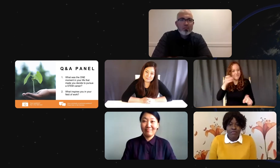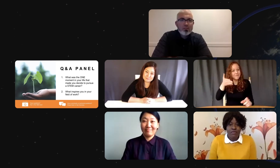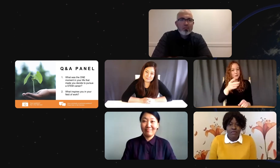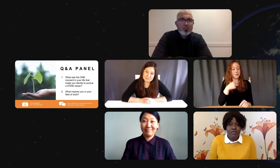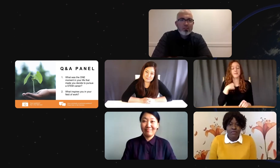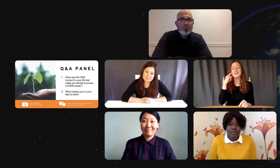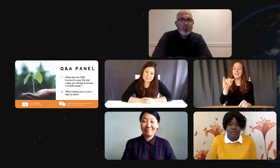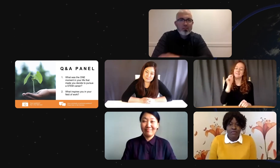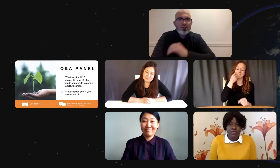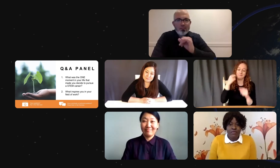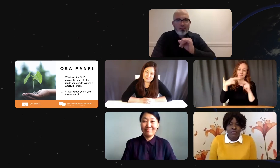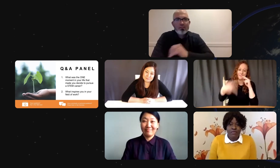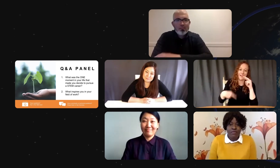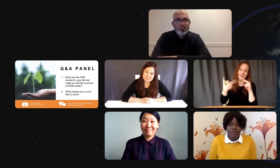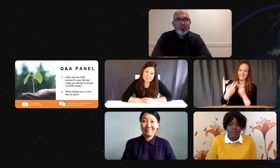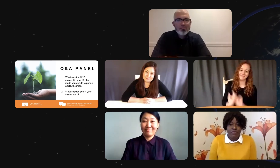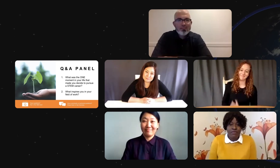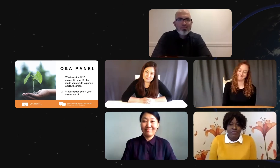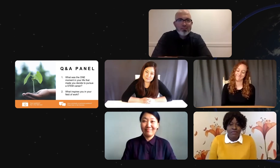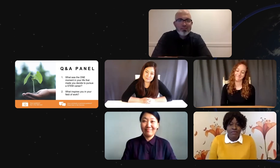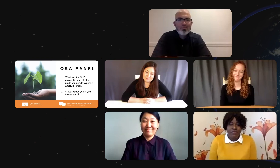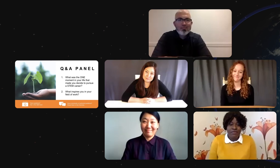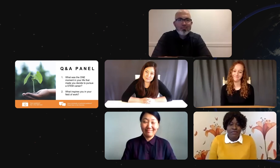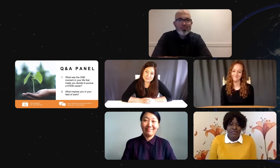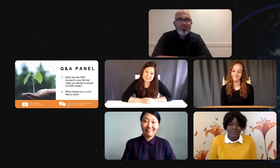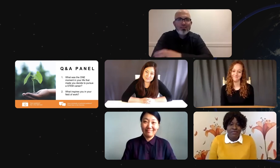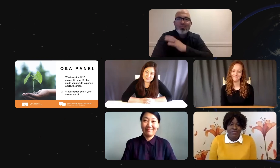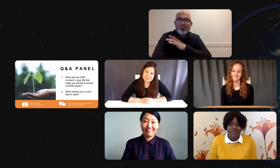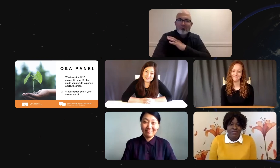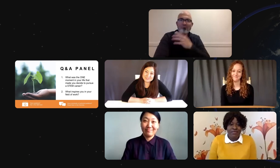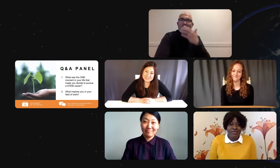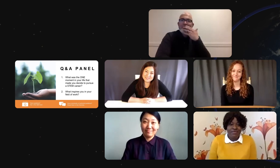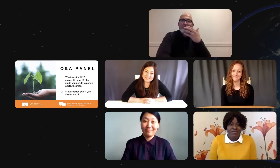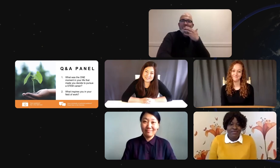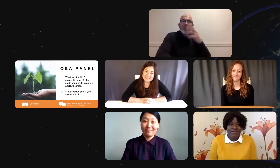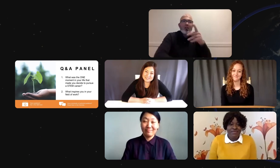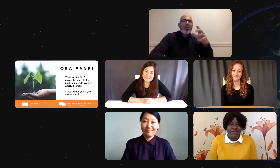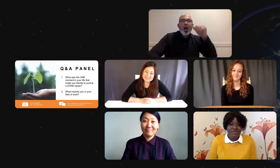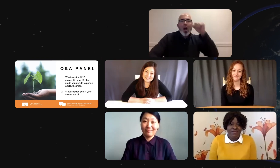I think that is so cool.